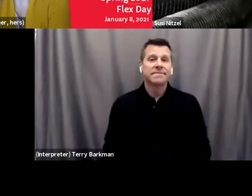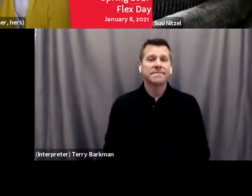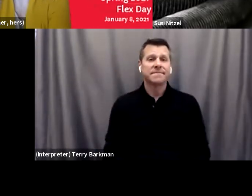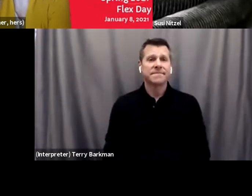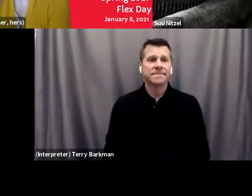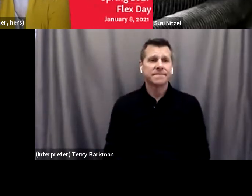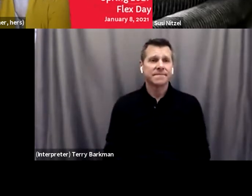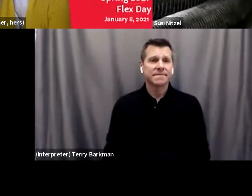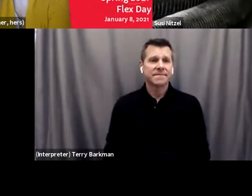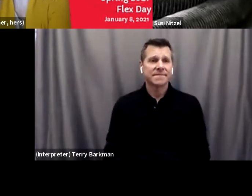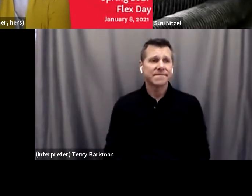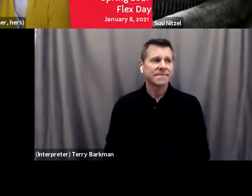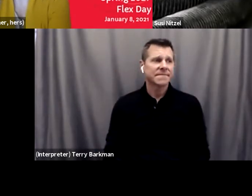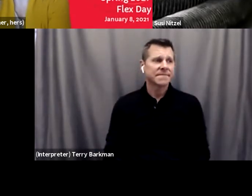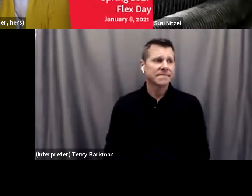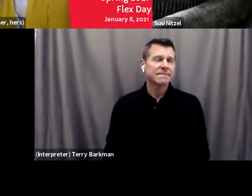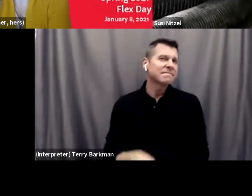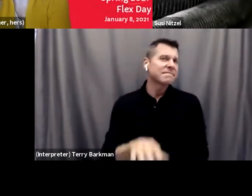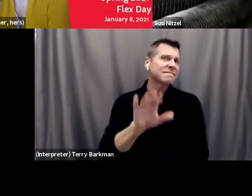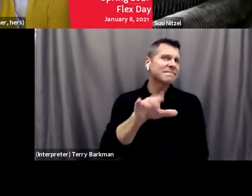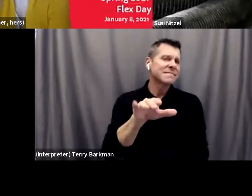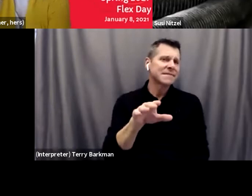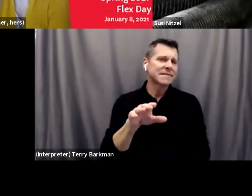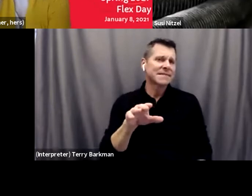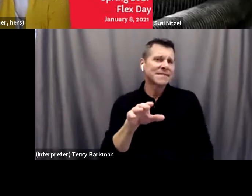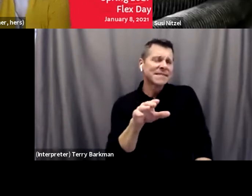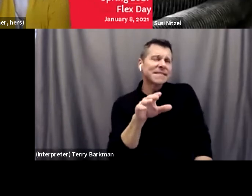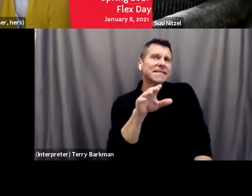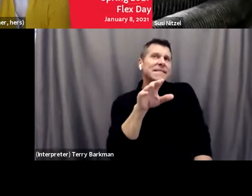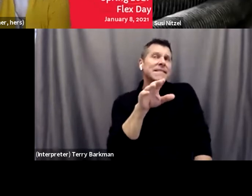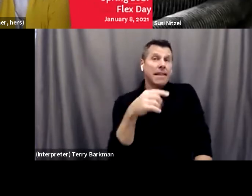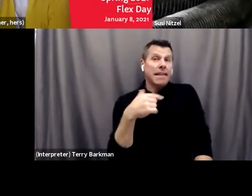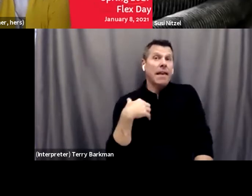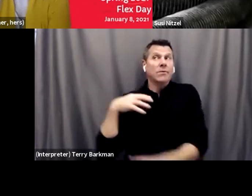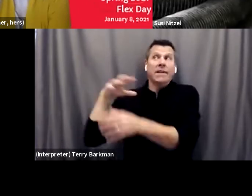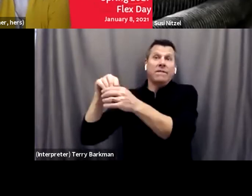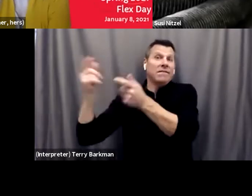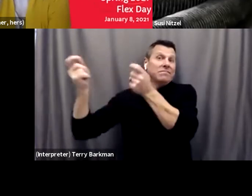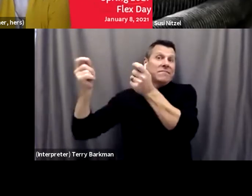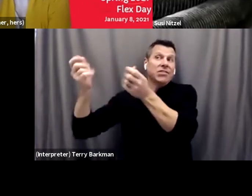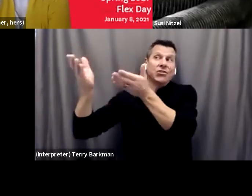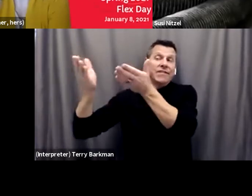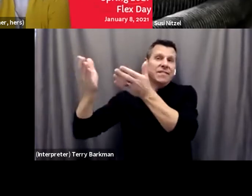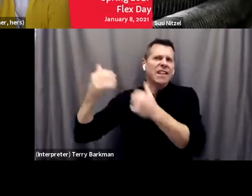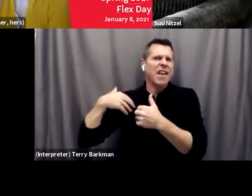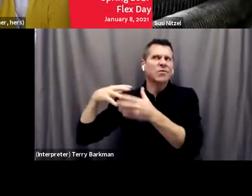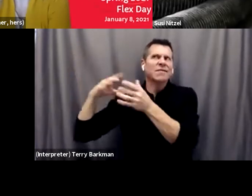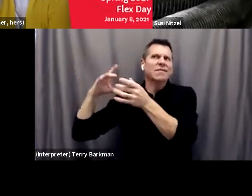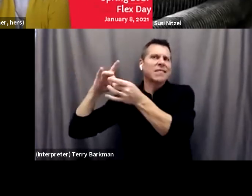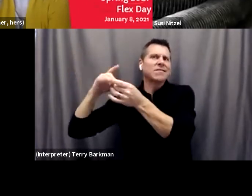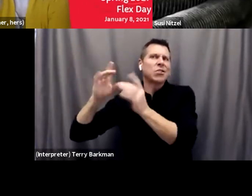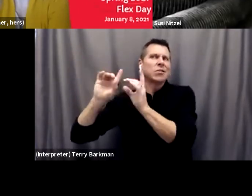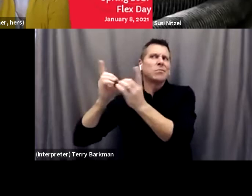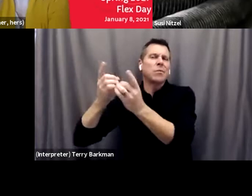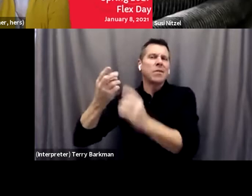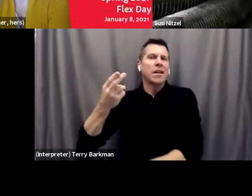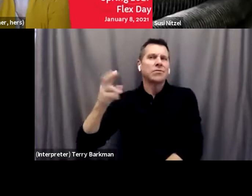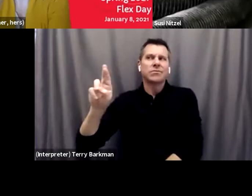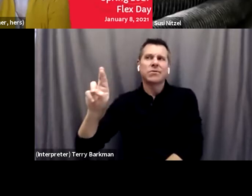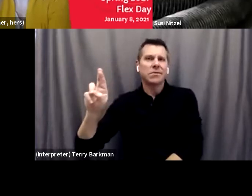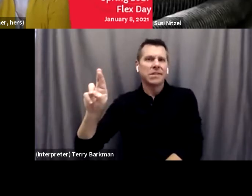Susi Nitzel: So for me, my goal when I was in administrative services myself, I did HR. And we had student aides, and part of my role was